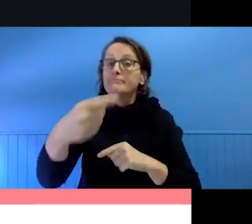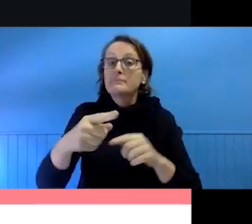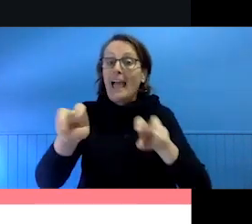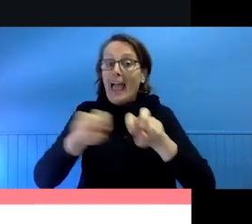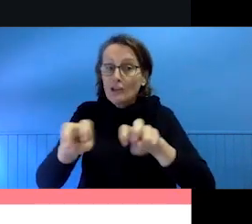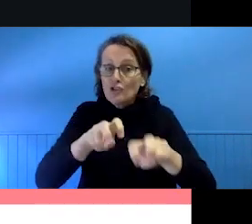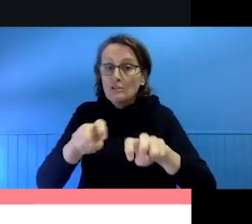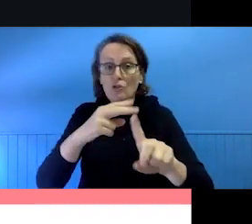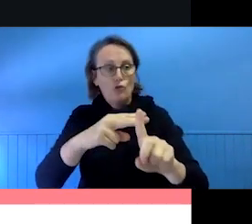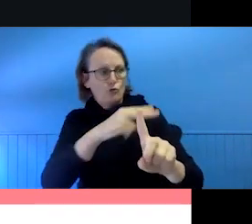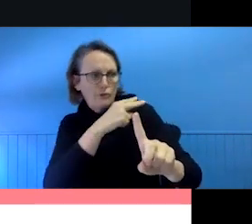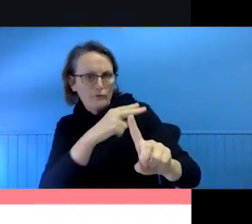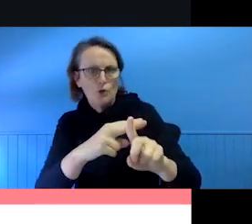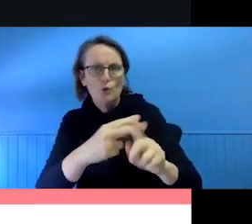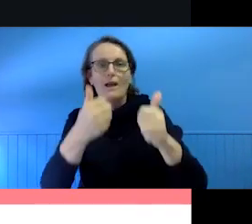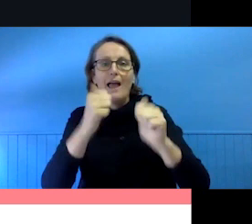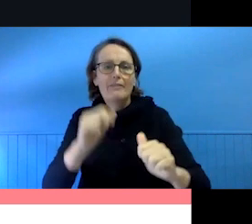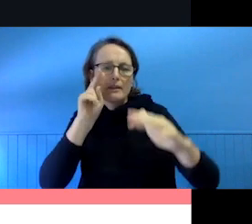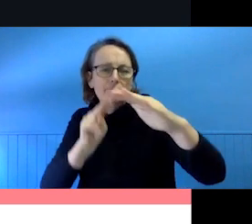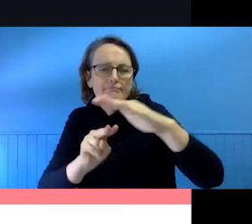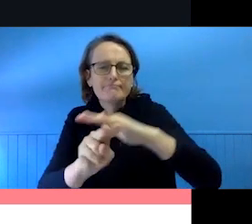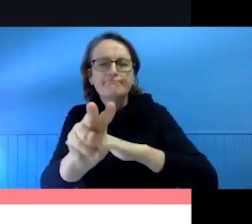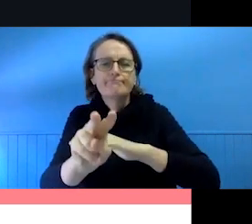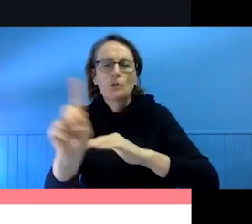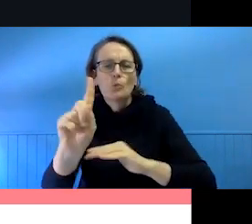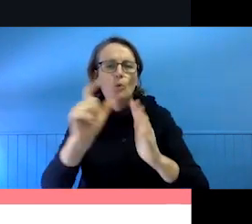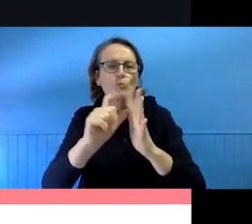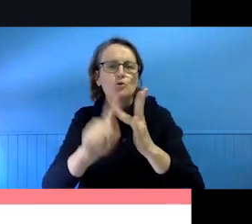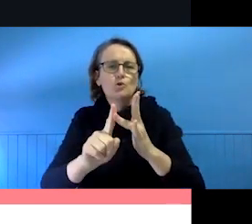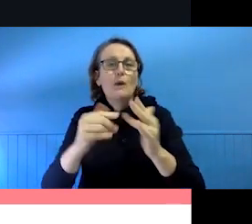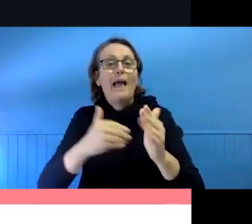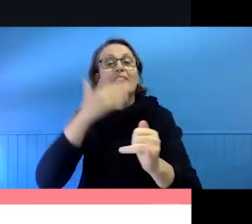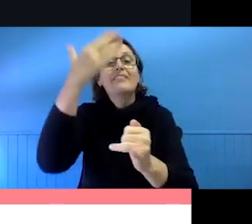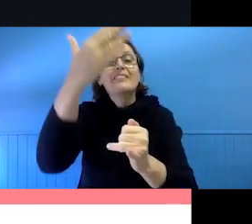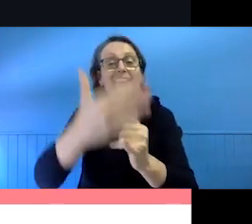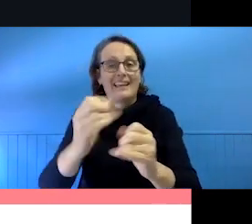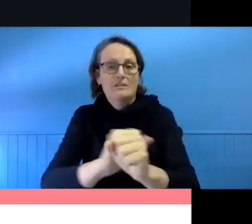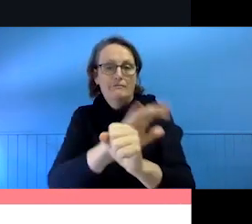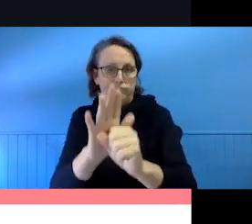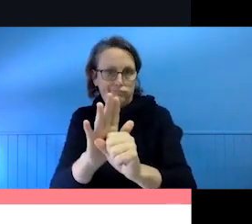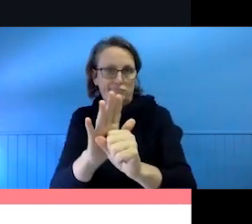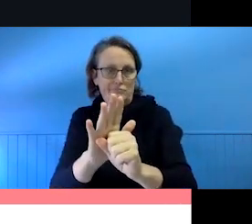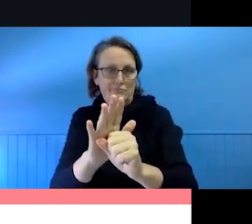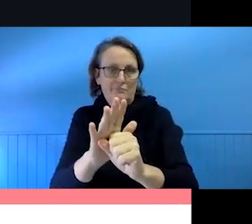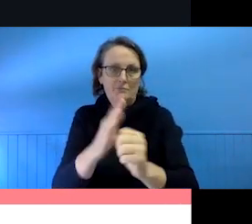reviewing your action, and then looking forward to what you'll be doing at the end of the crisis to evaluate how your communications